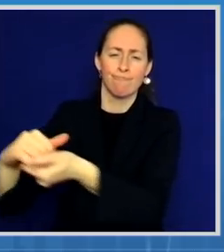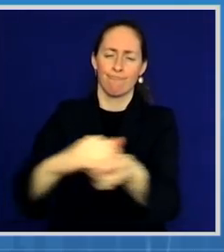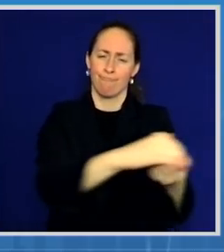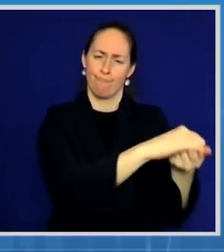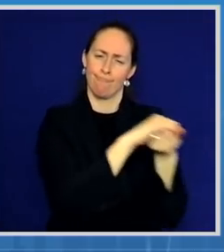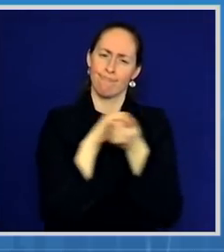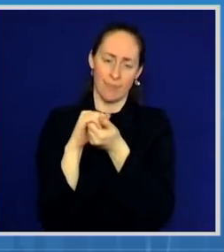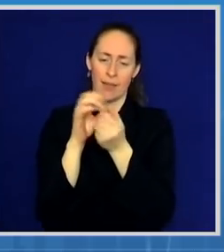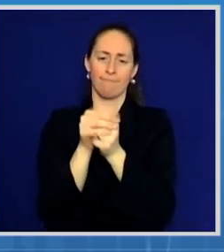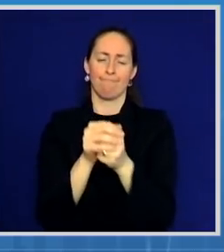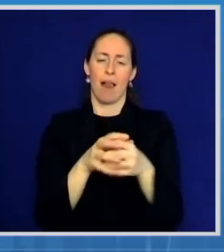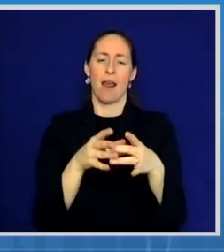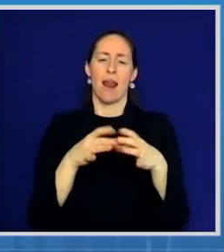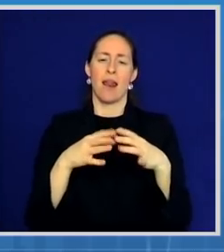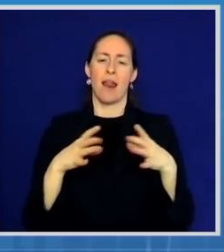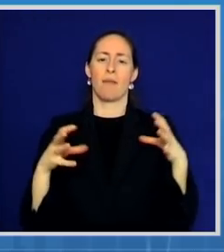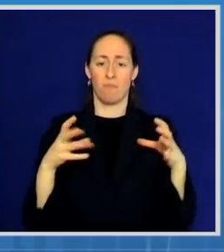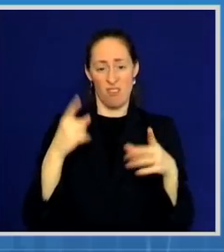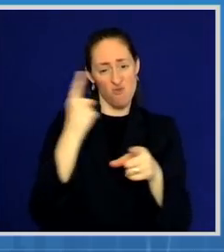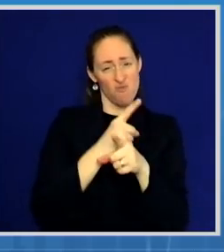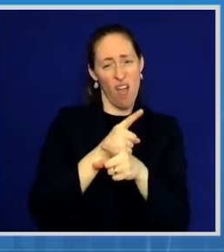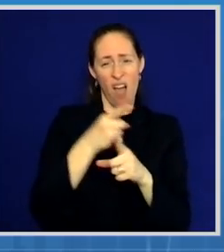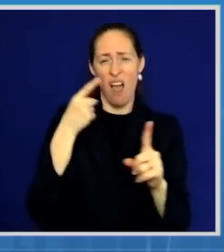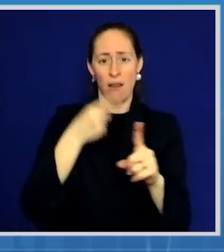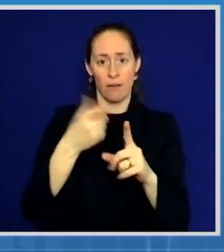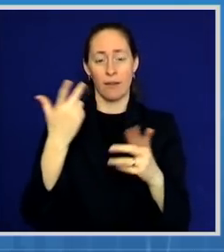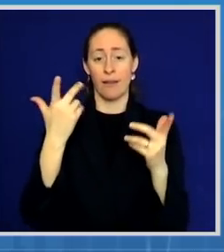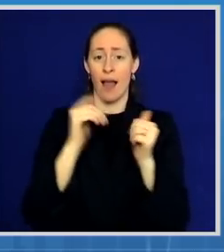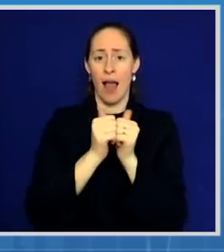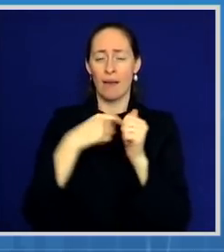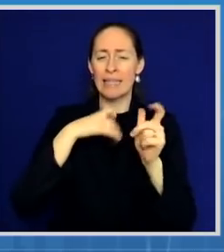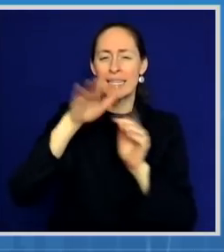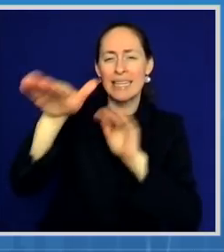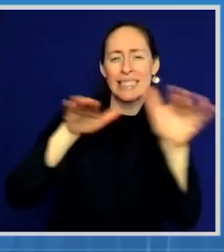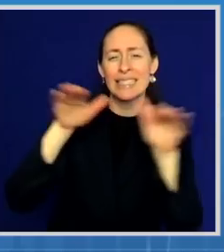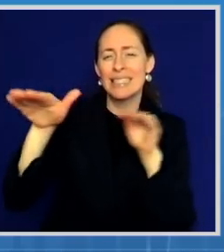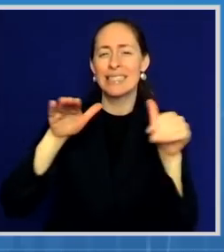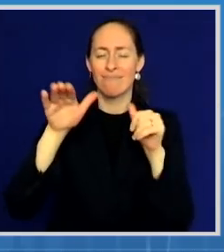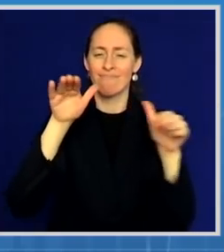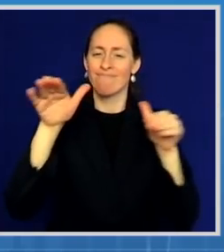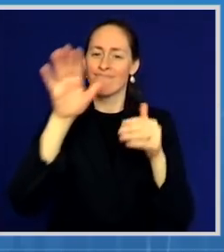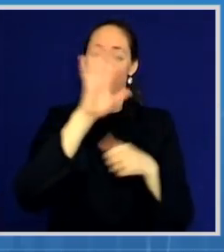That if we really want to reach all parts of America, rural, urban, and people of all age demographics,